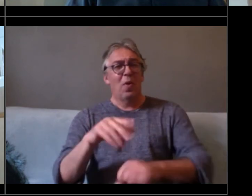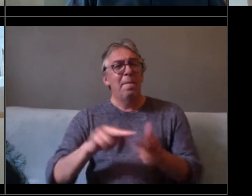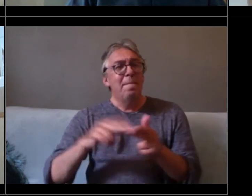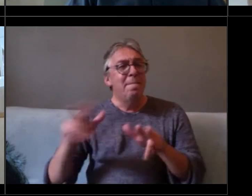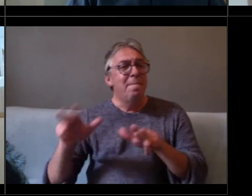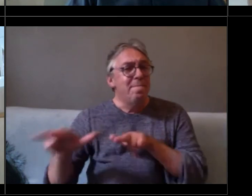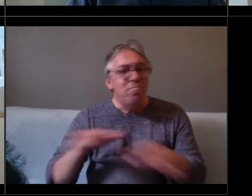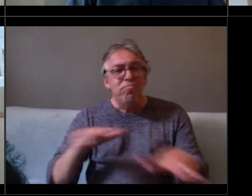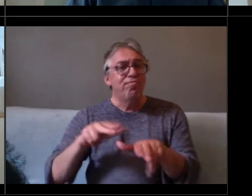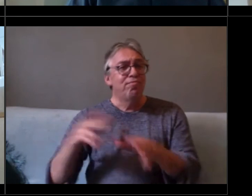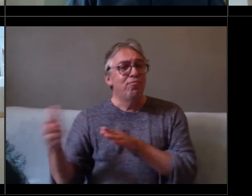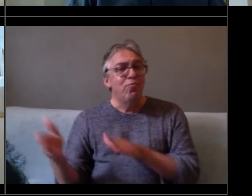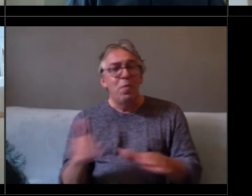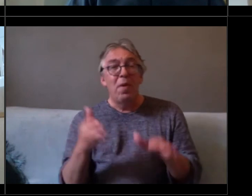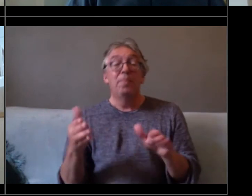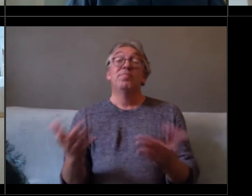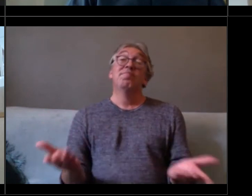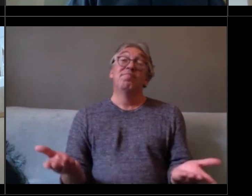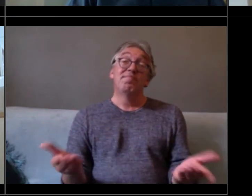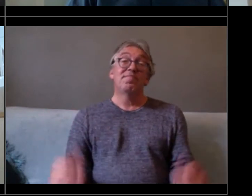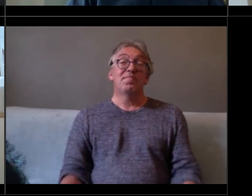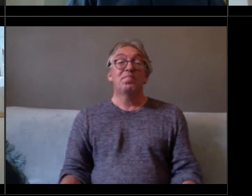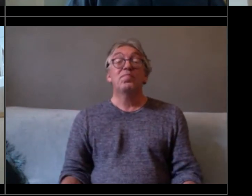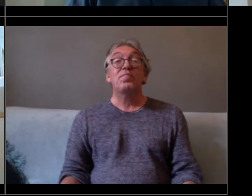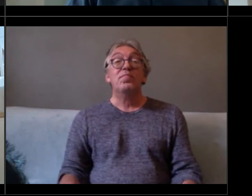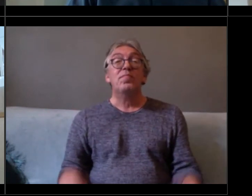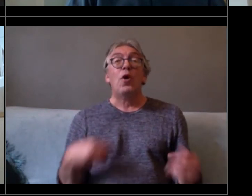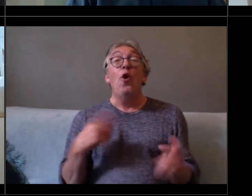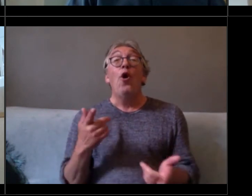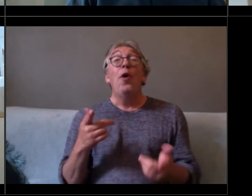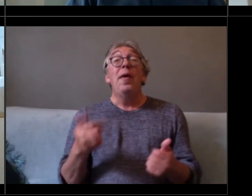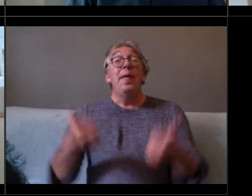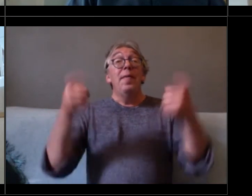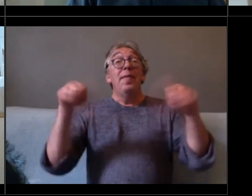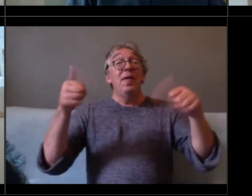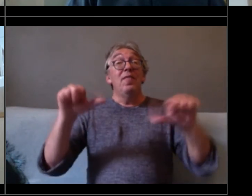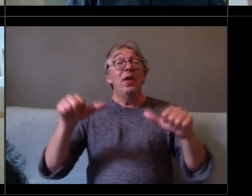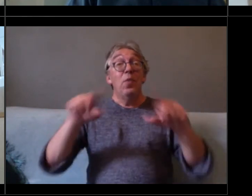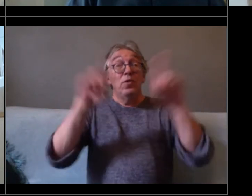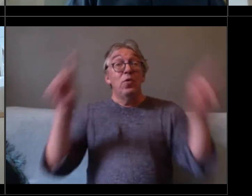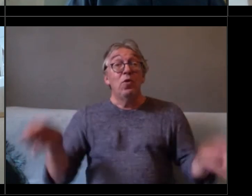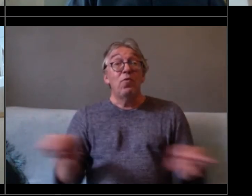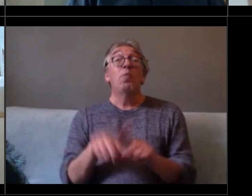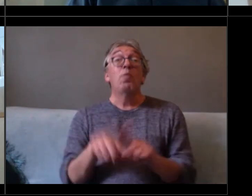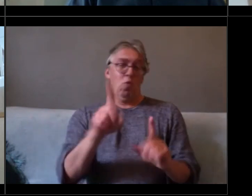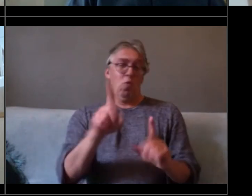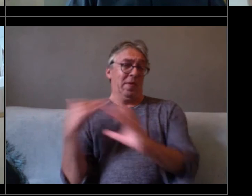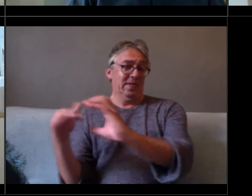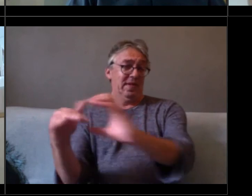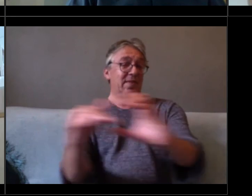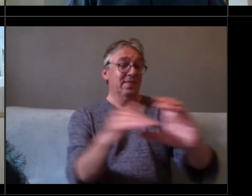And as I mentioned before, we'll send an evaluation. We want to hear from you how to make improvements.